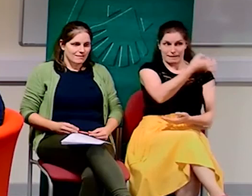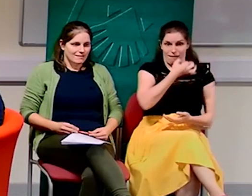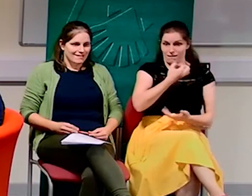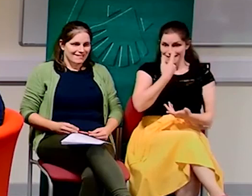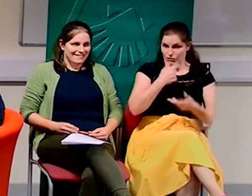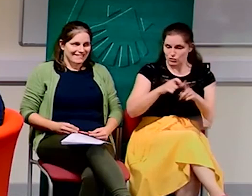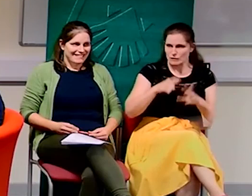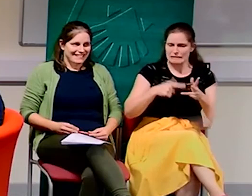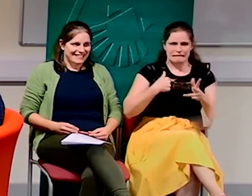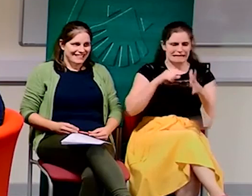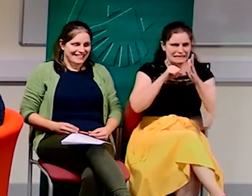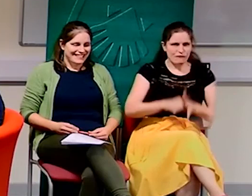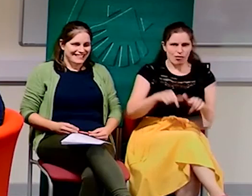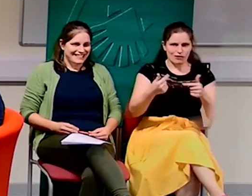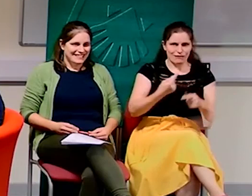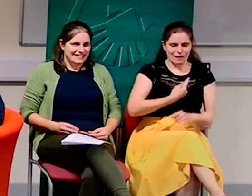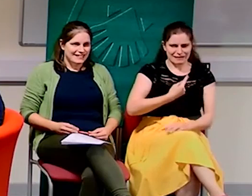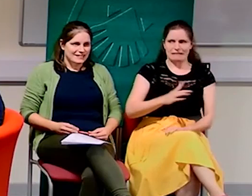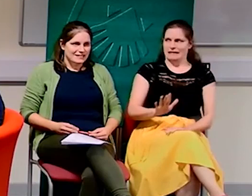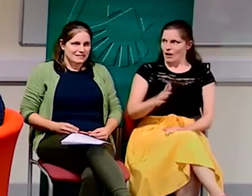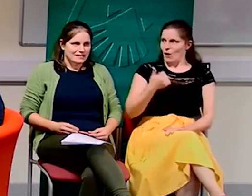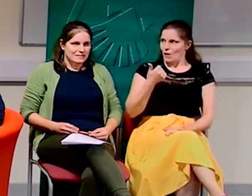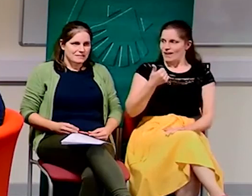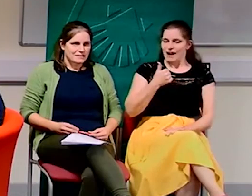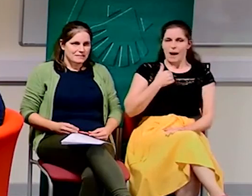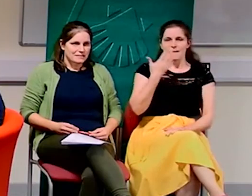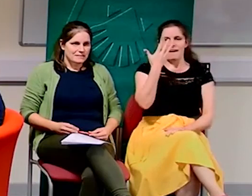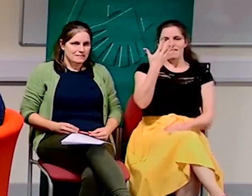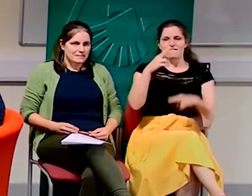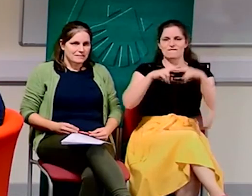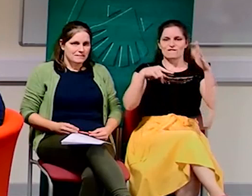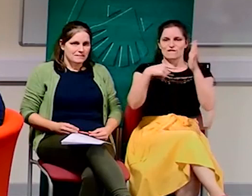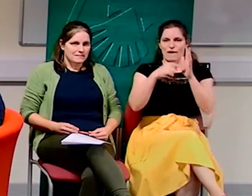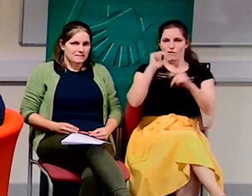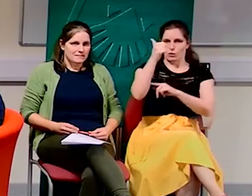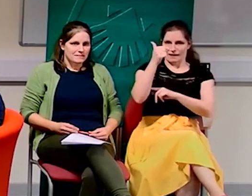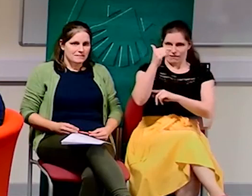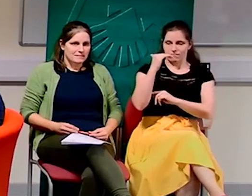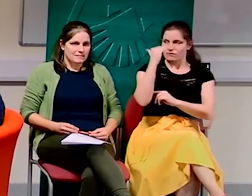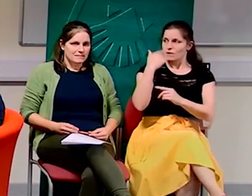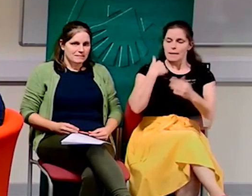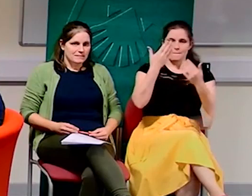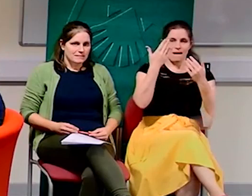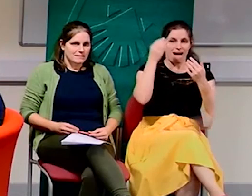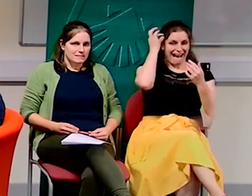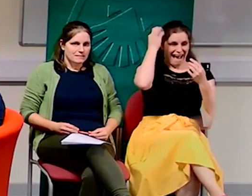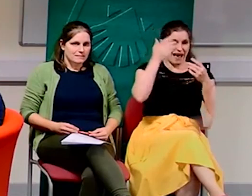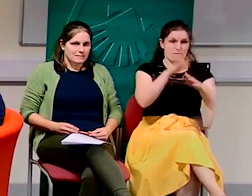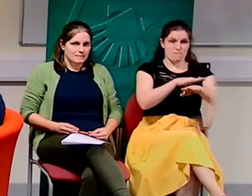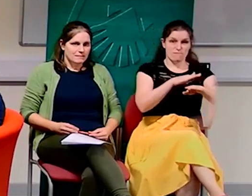difficult of the whole evening but I would say I'm 5' 7 I have shoulder length brownish hair